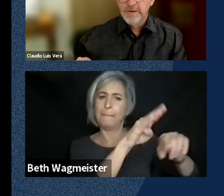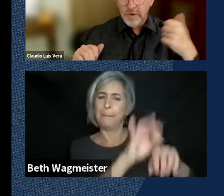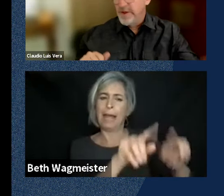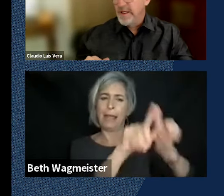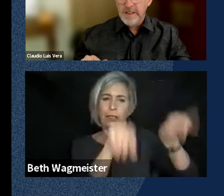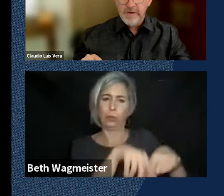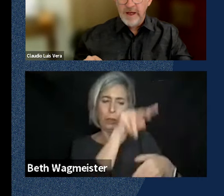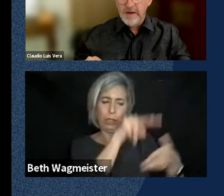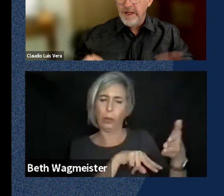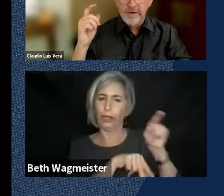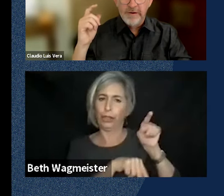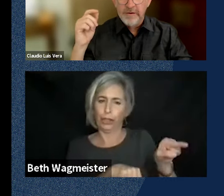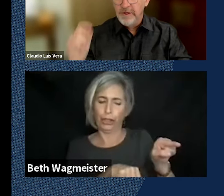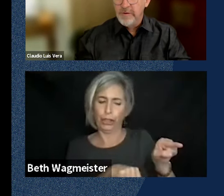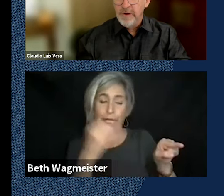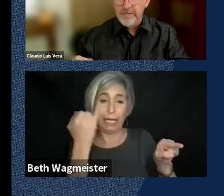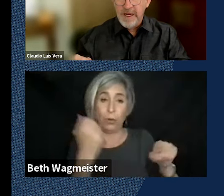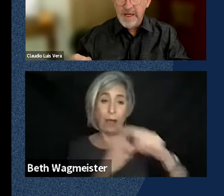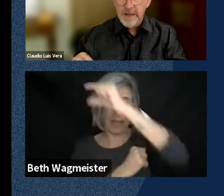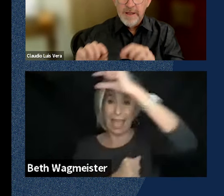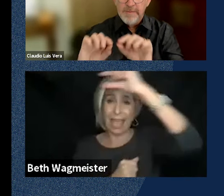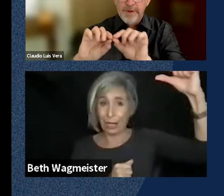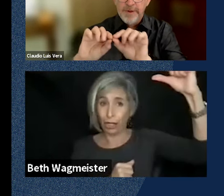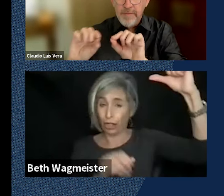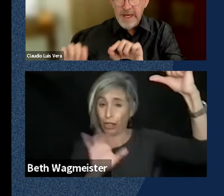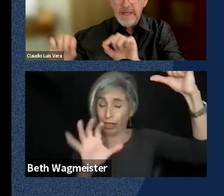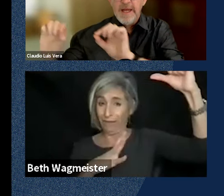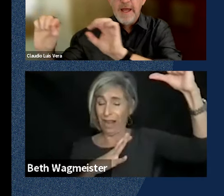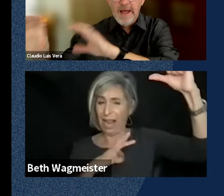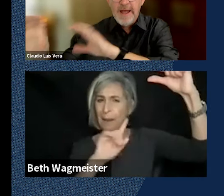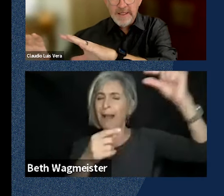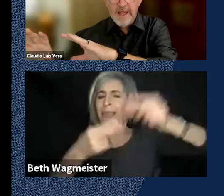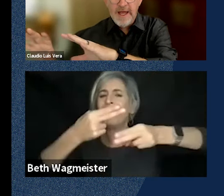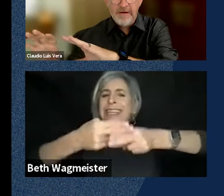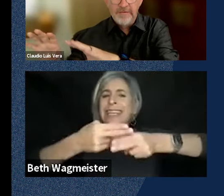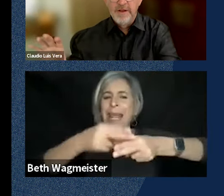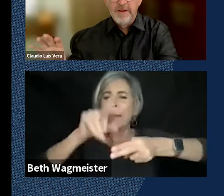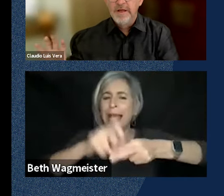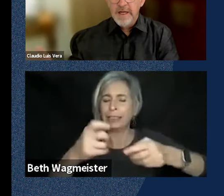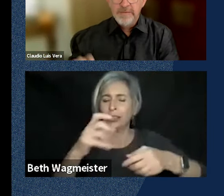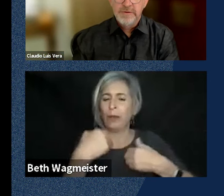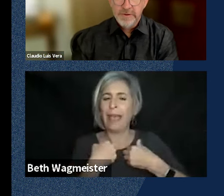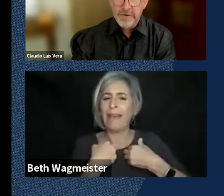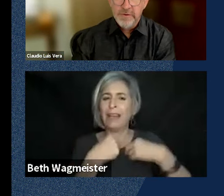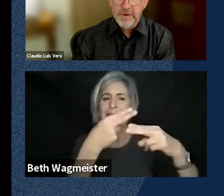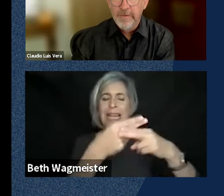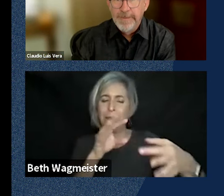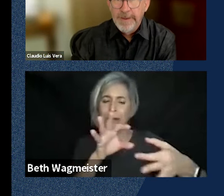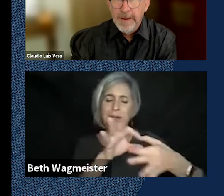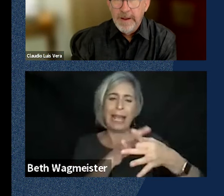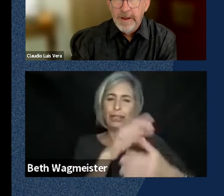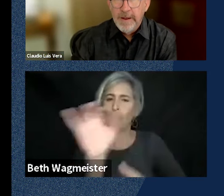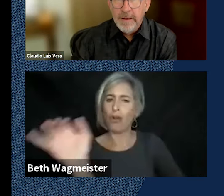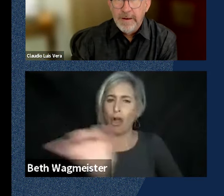So it's one thing that you have a header or you have a main, but the main has to have a name to it as well.